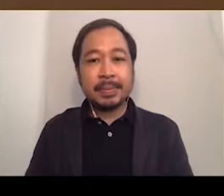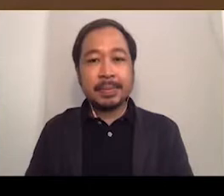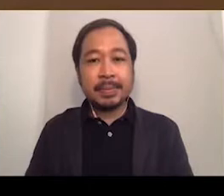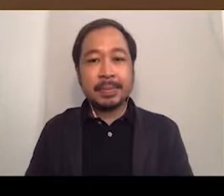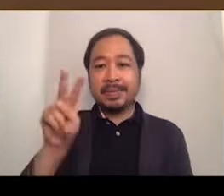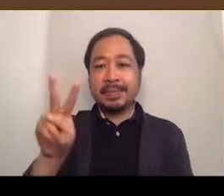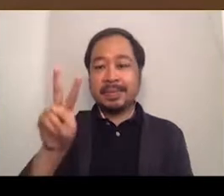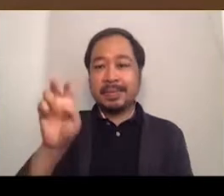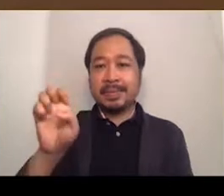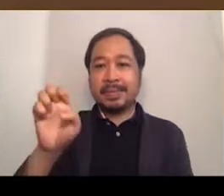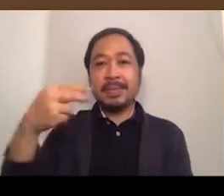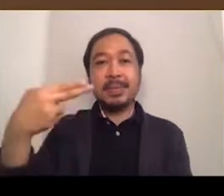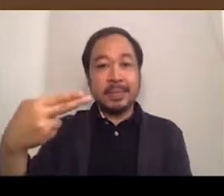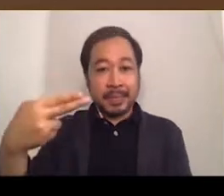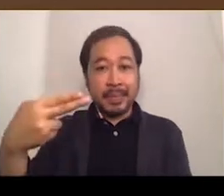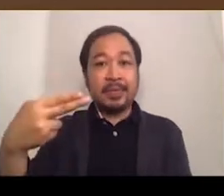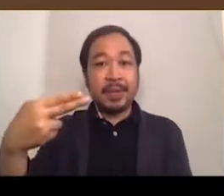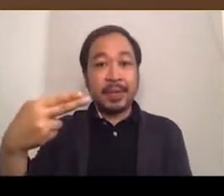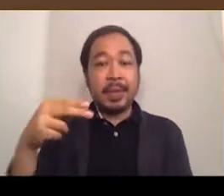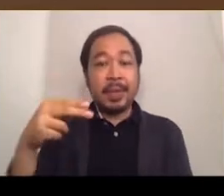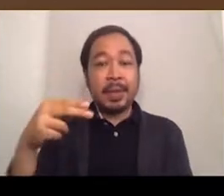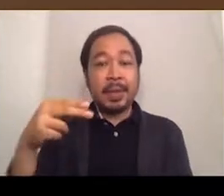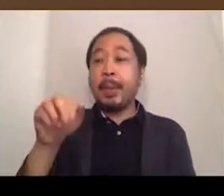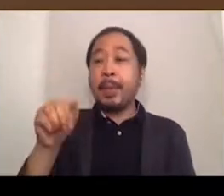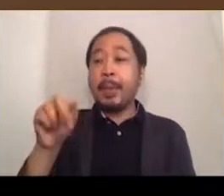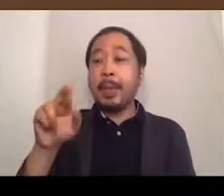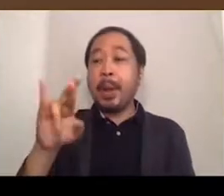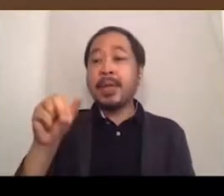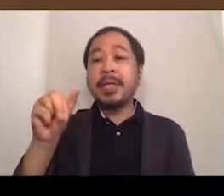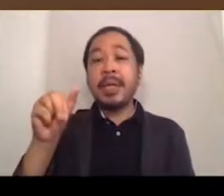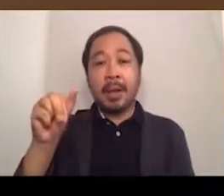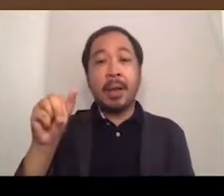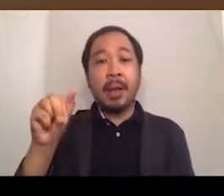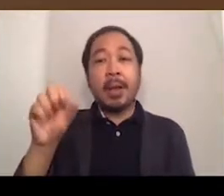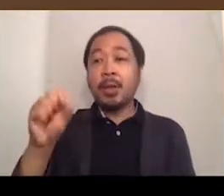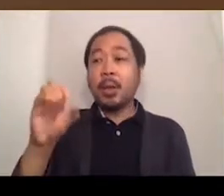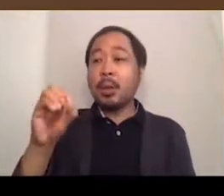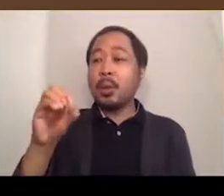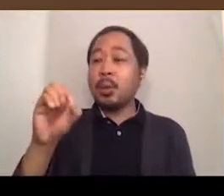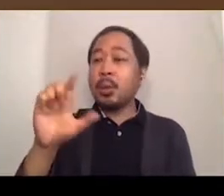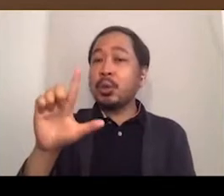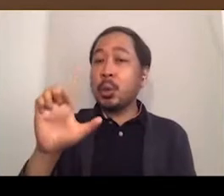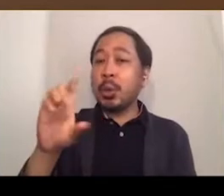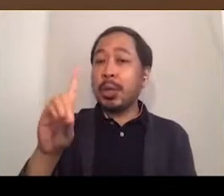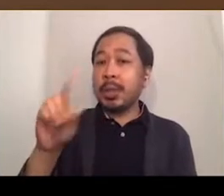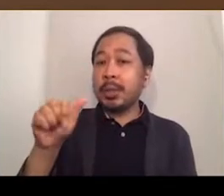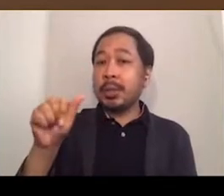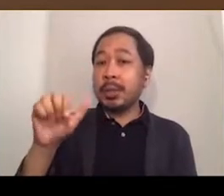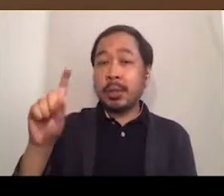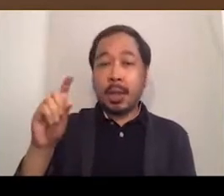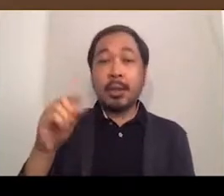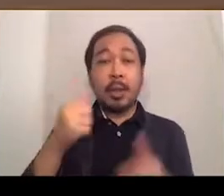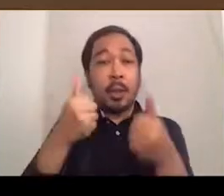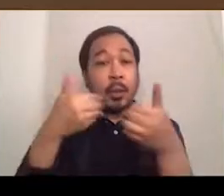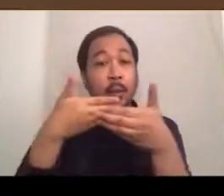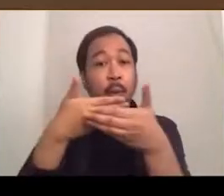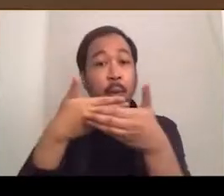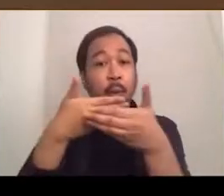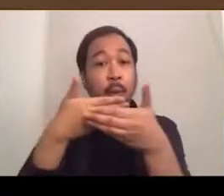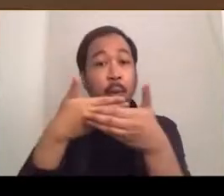ladies and gentlemen, dear friends, good morning. It's my honor to attend this webinar organized by ESCAP.